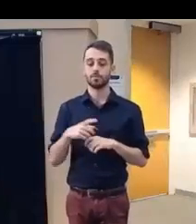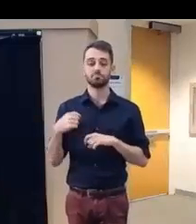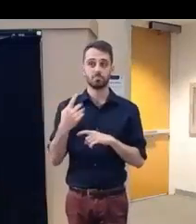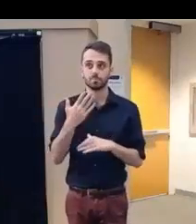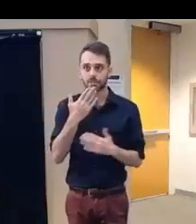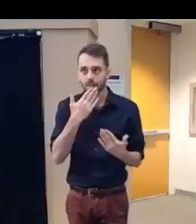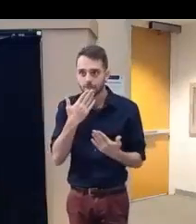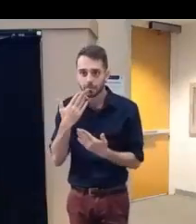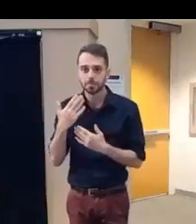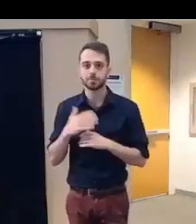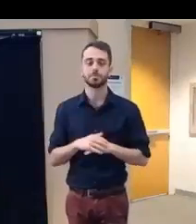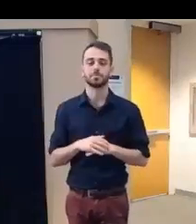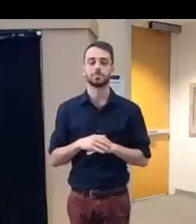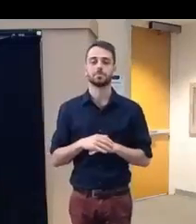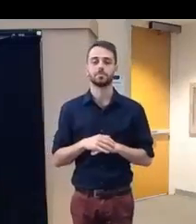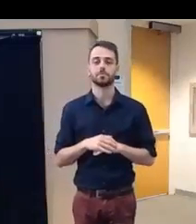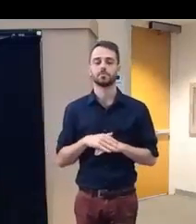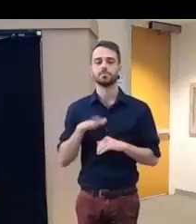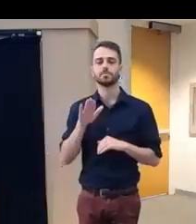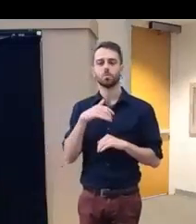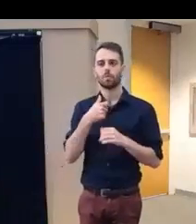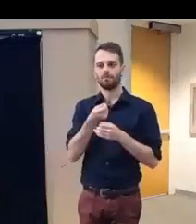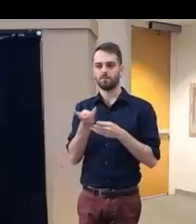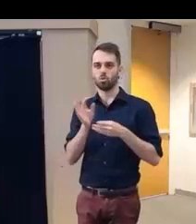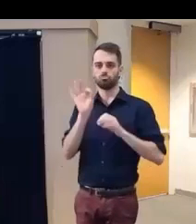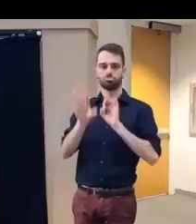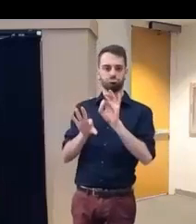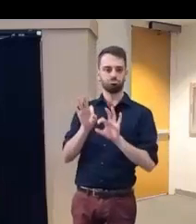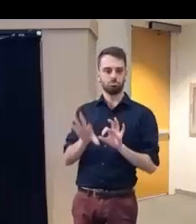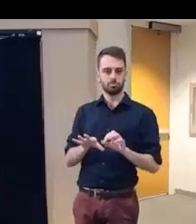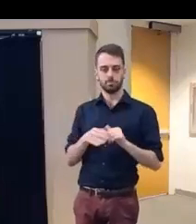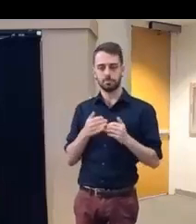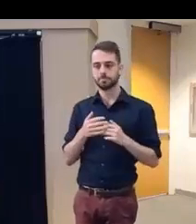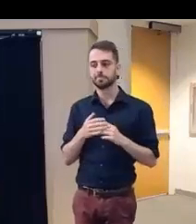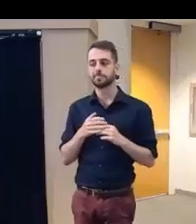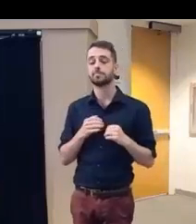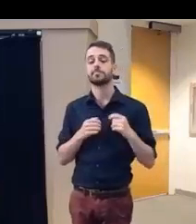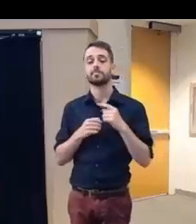Dr westa had a slide of acknowledgments which includes both a number of faculty and others